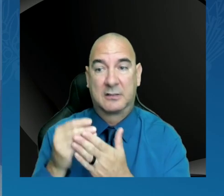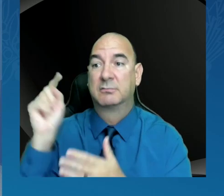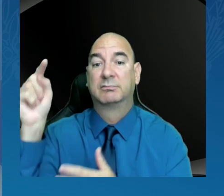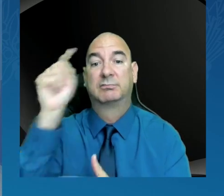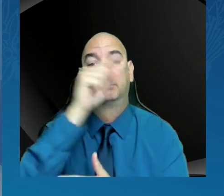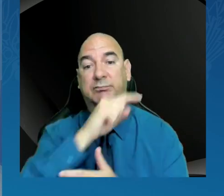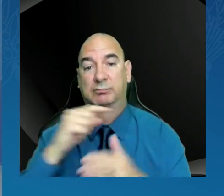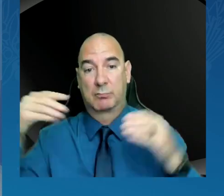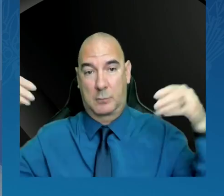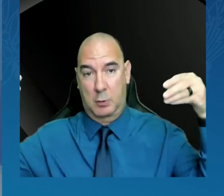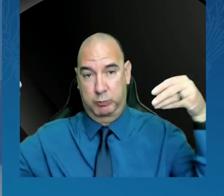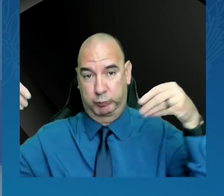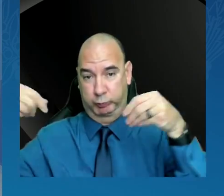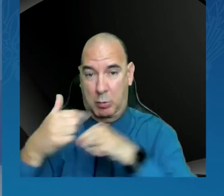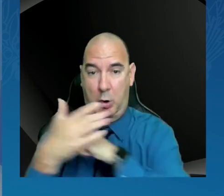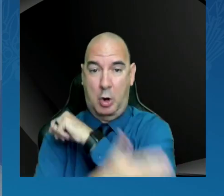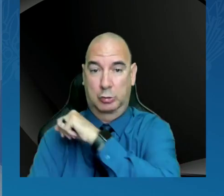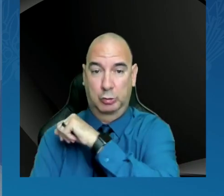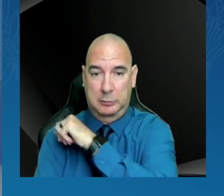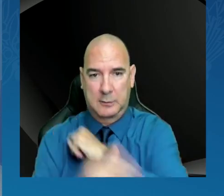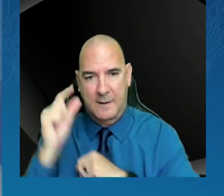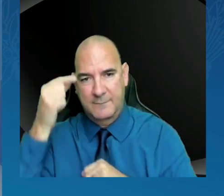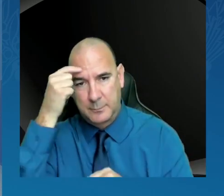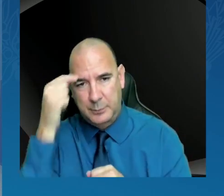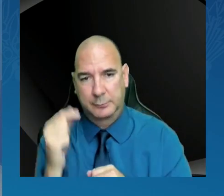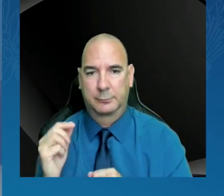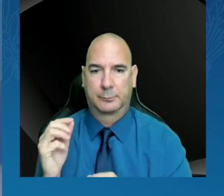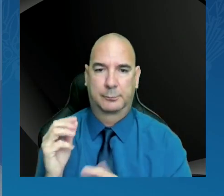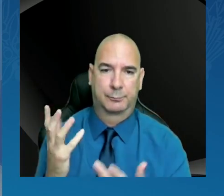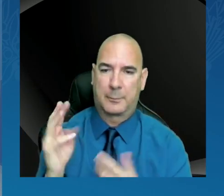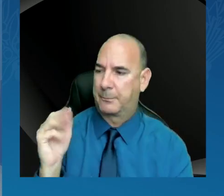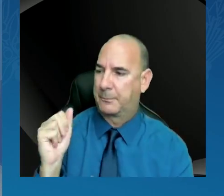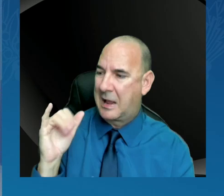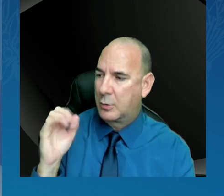city commissioners and county executives, workers and labor leaders.